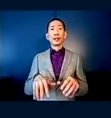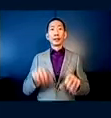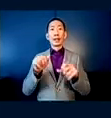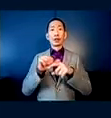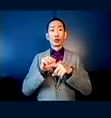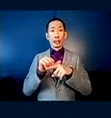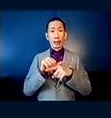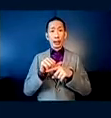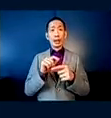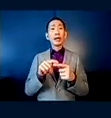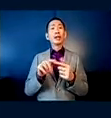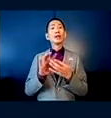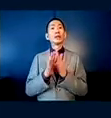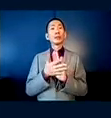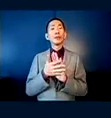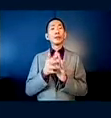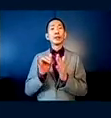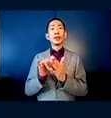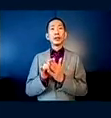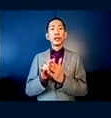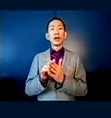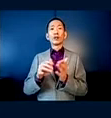LOCAL TALENT, TO GET TRAINED AND